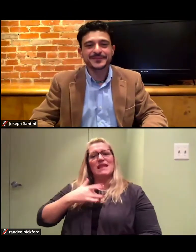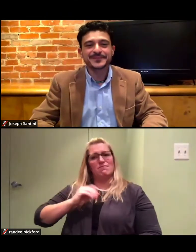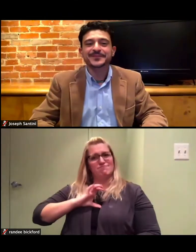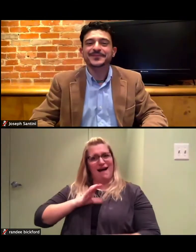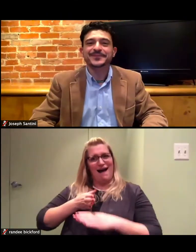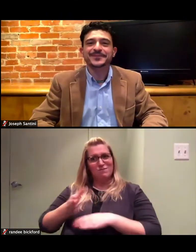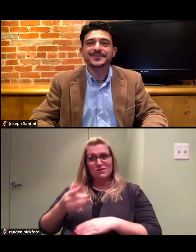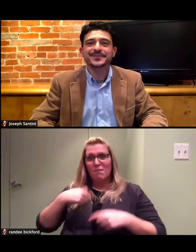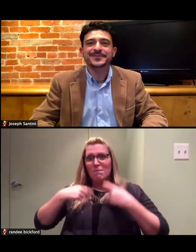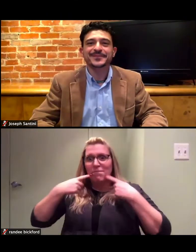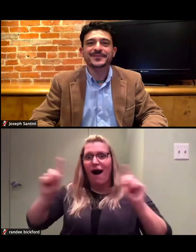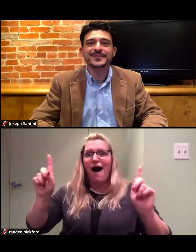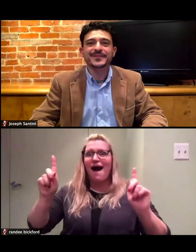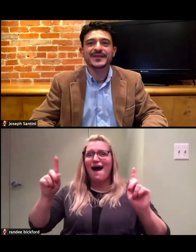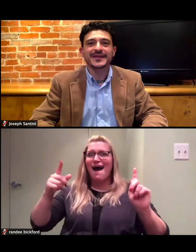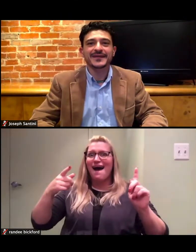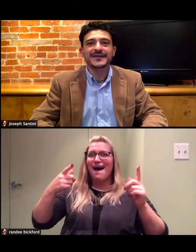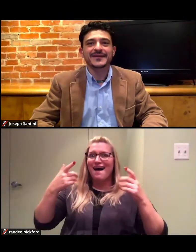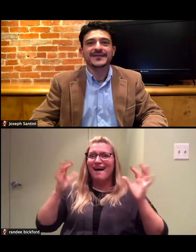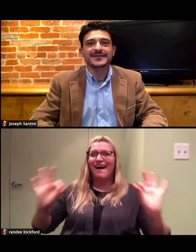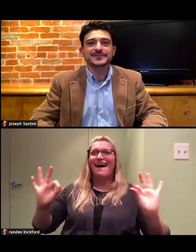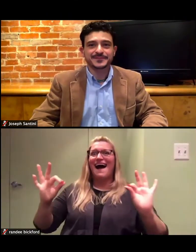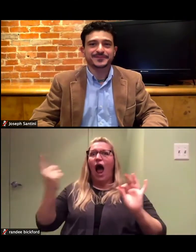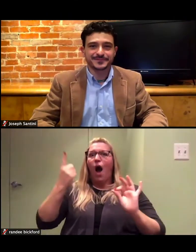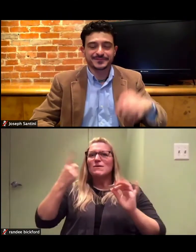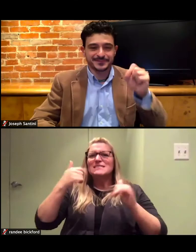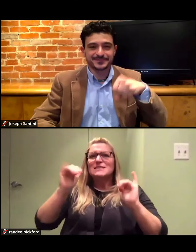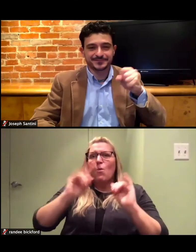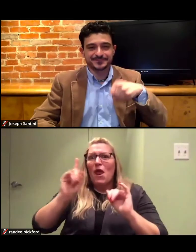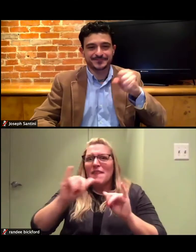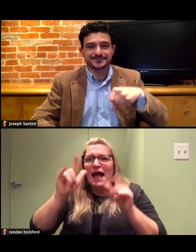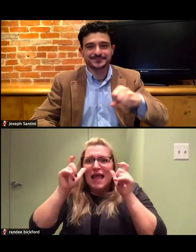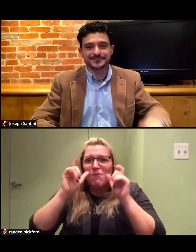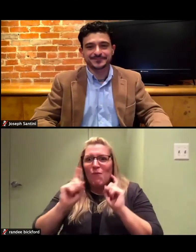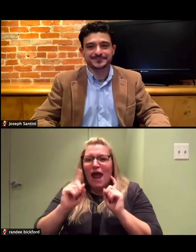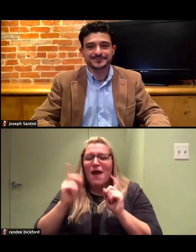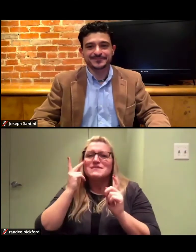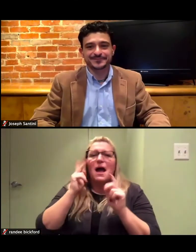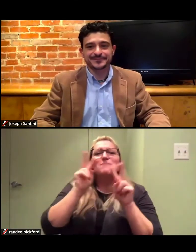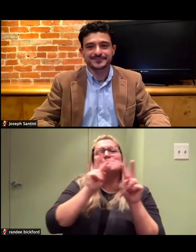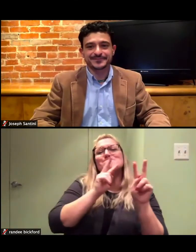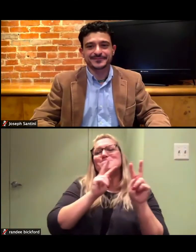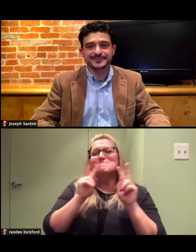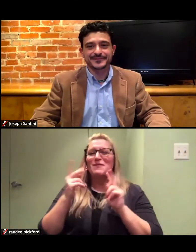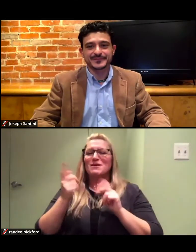What a great teaching method. And they felt so proud afterwards when they reached their goal and were successful.